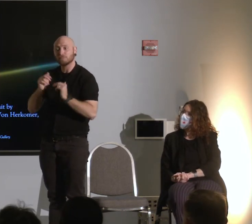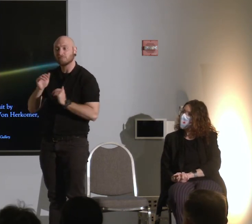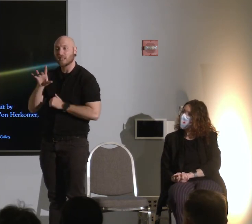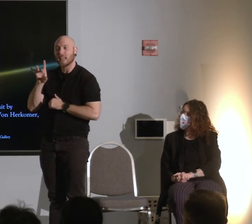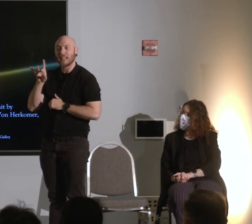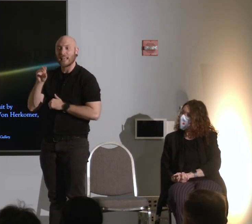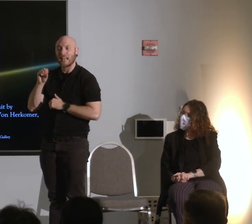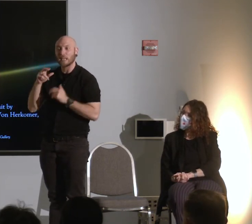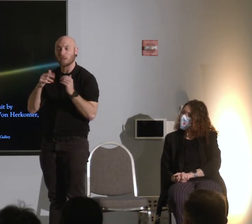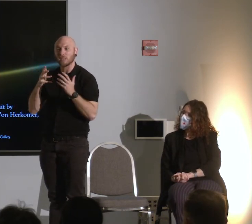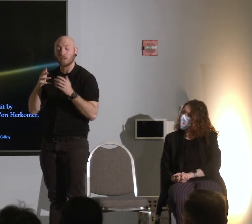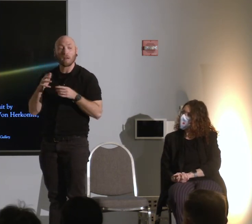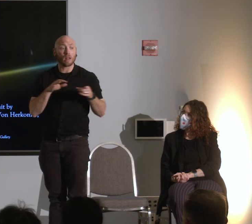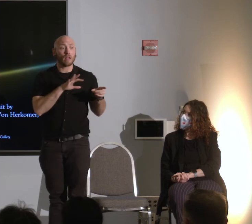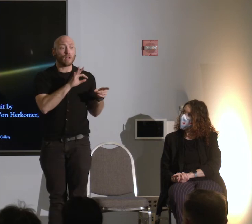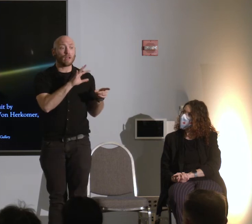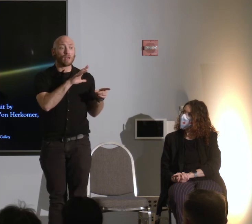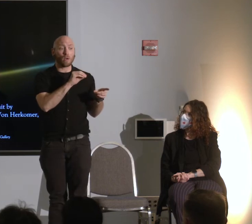500 and lived to age 91.